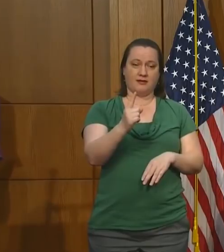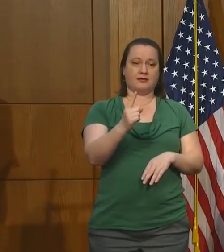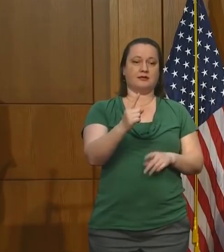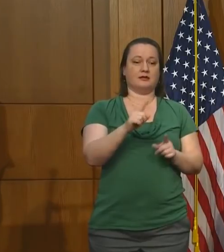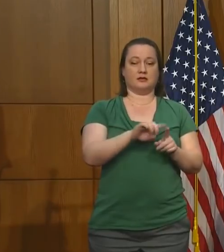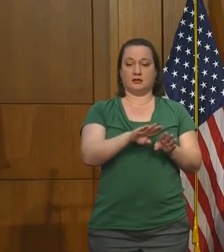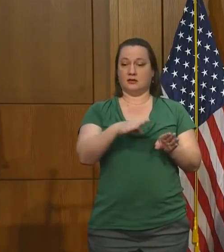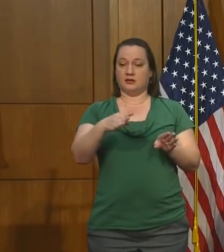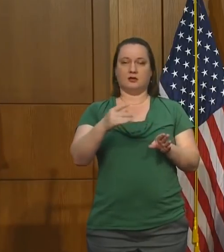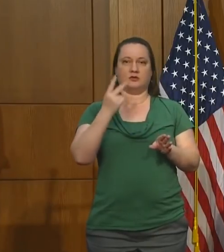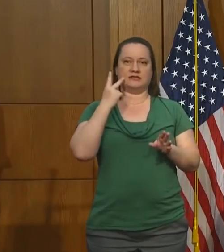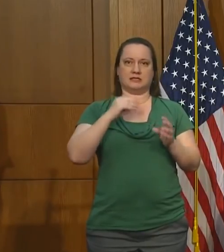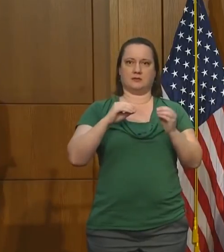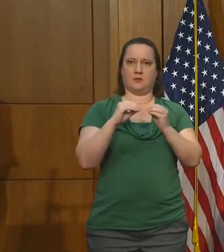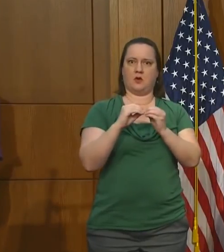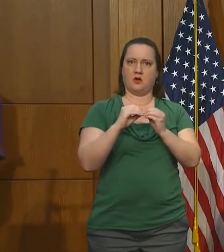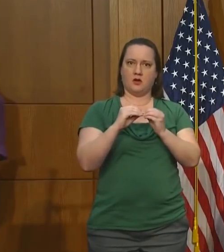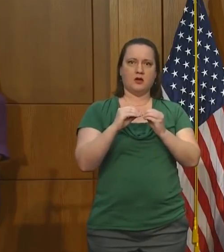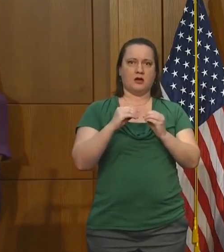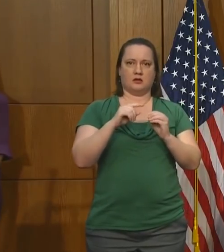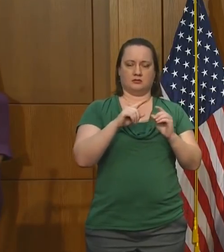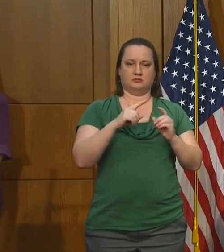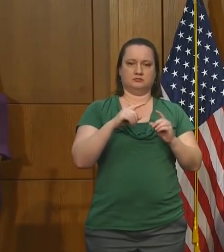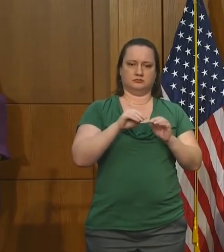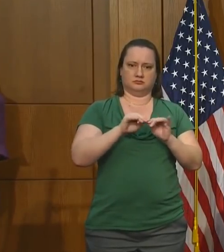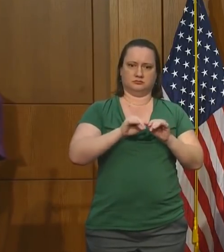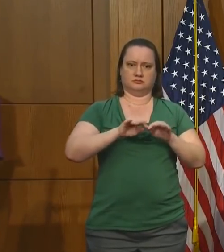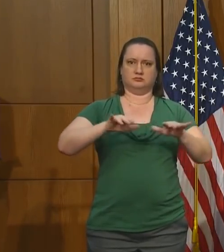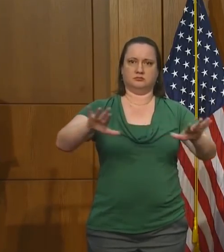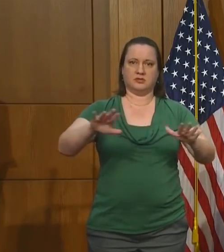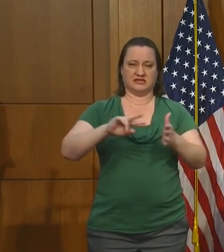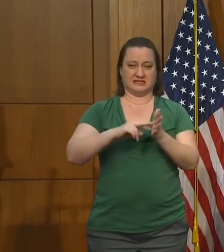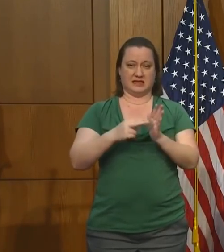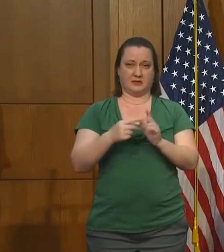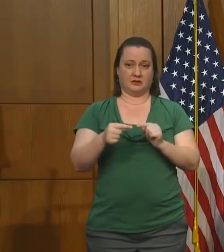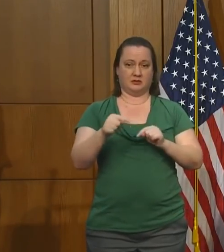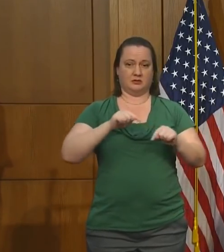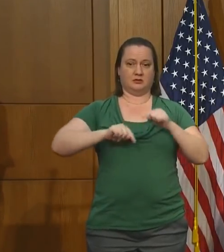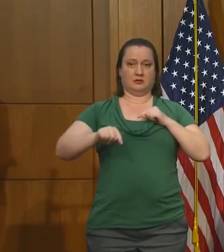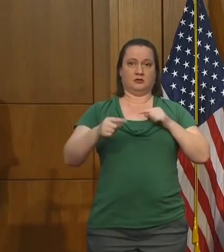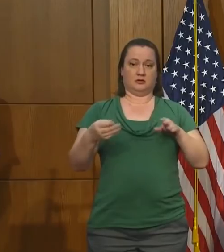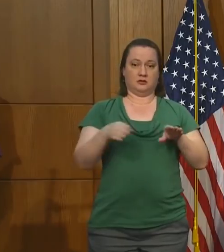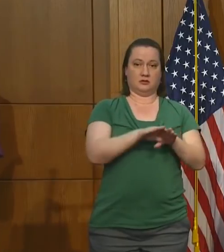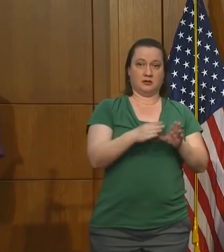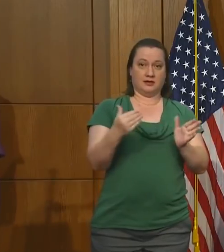THE NUMBERS- AND OUR DATA- MOVING FORWARD COULD COULD WE- OF. BRING BACK OUR THE CONTINUE